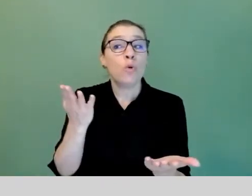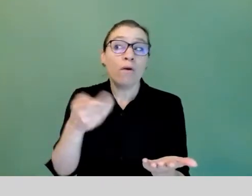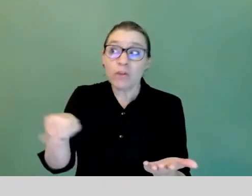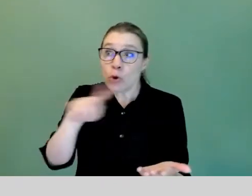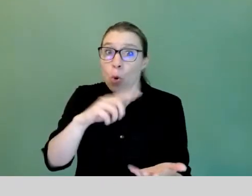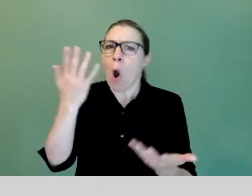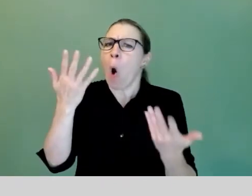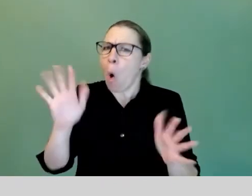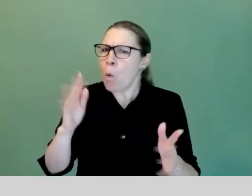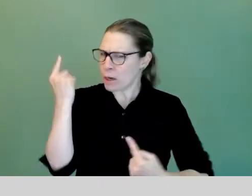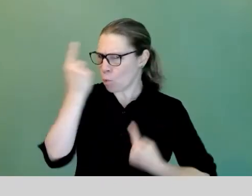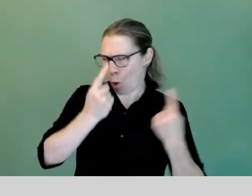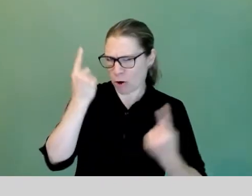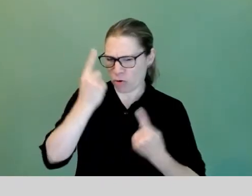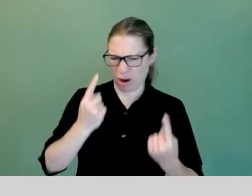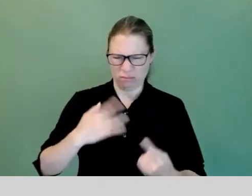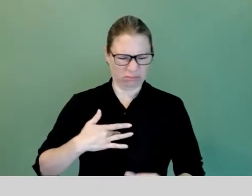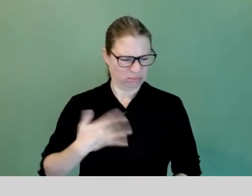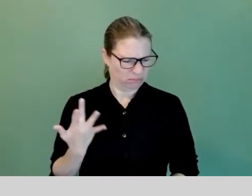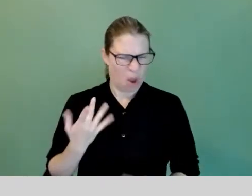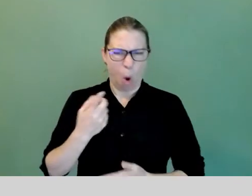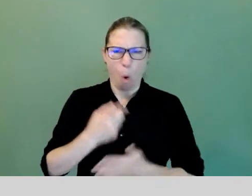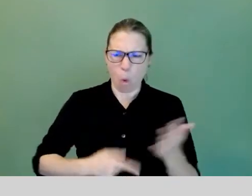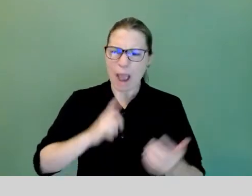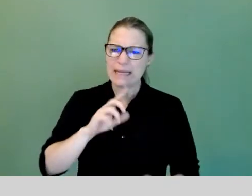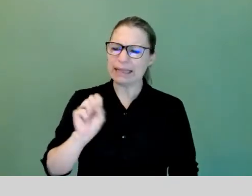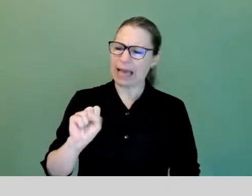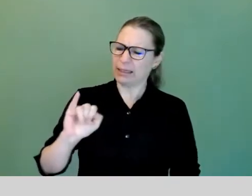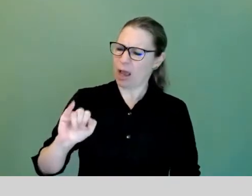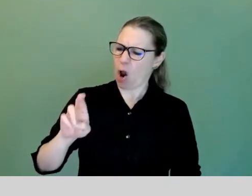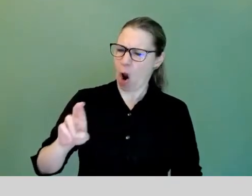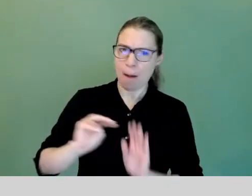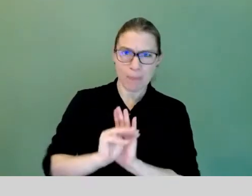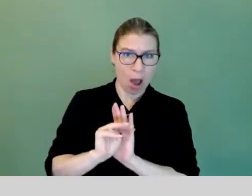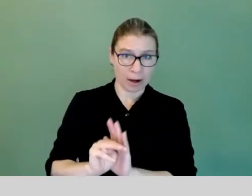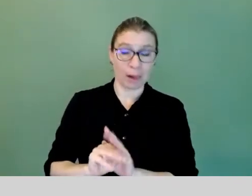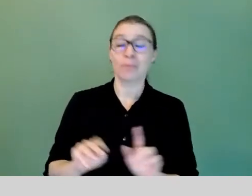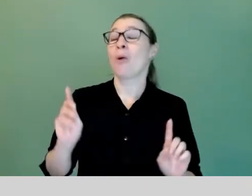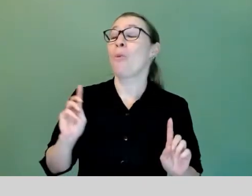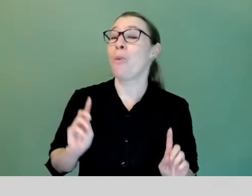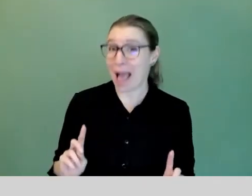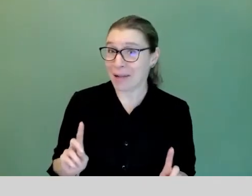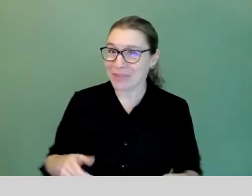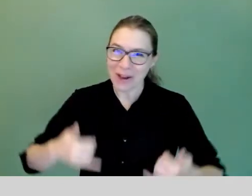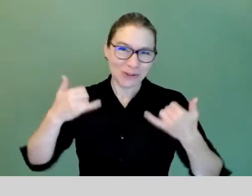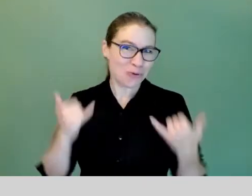A few of you may already be asking yourselves, what is an SIR model?